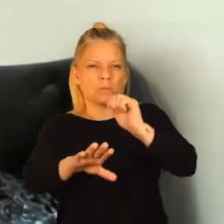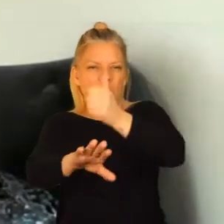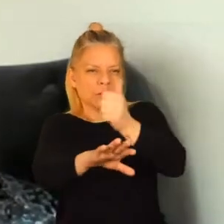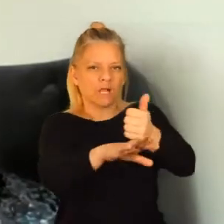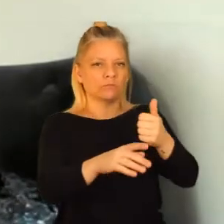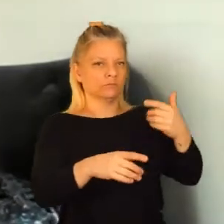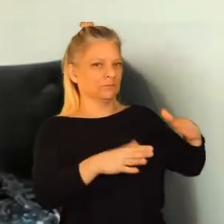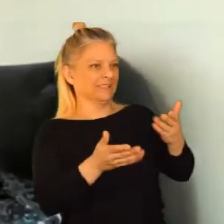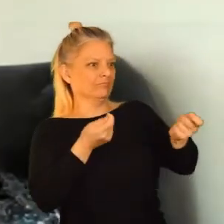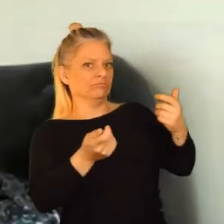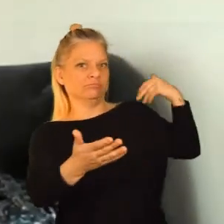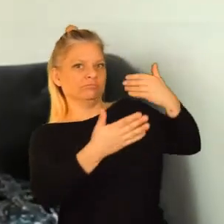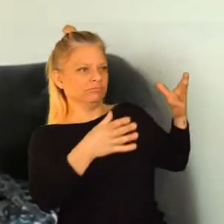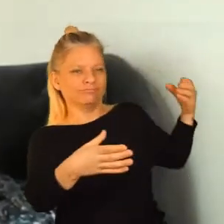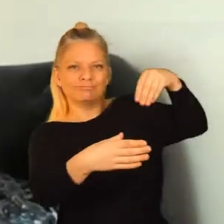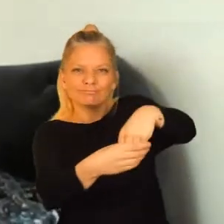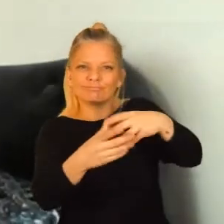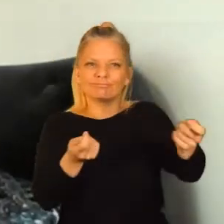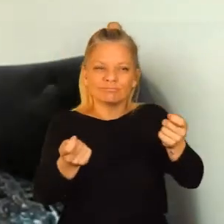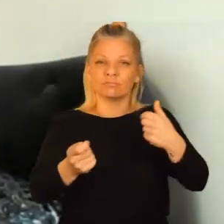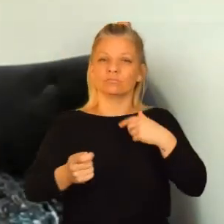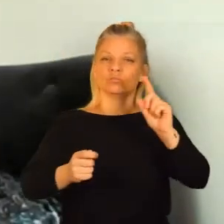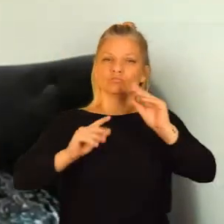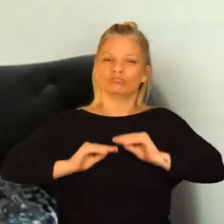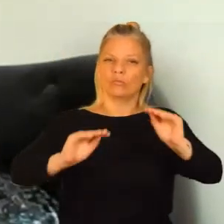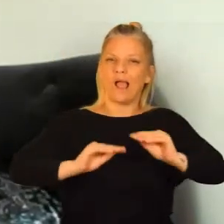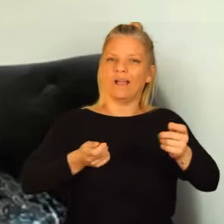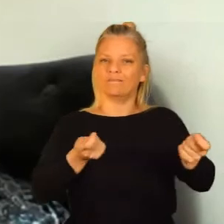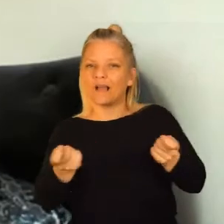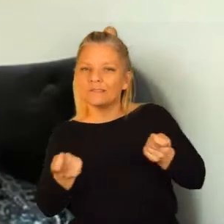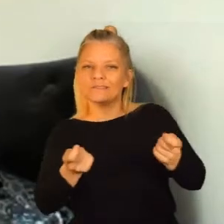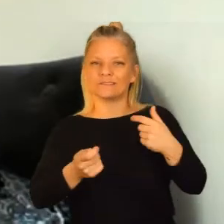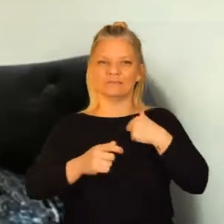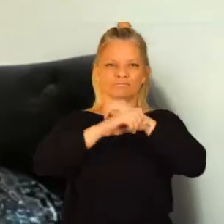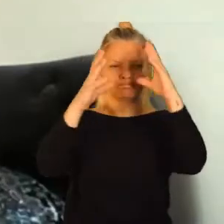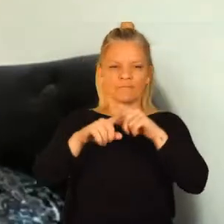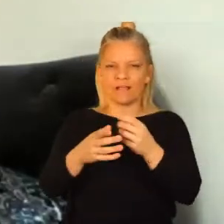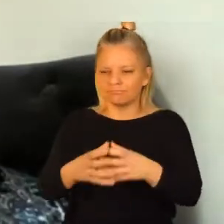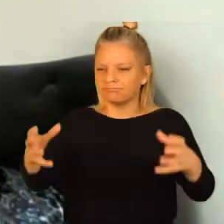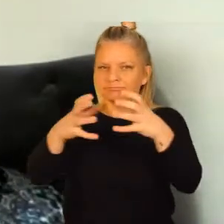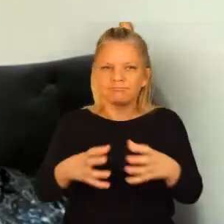support the existing facilitators and so I got to develop some training for facilitators. I got